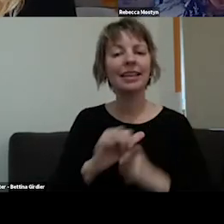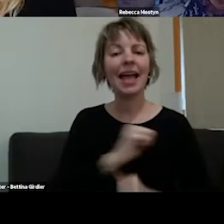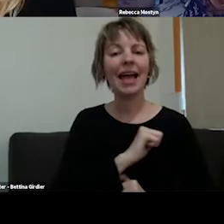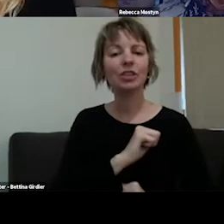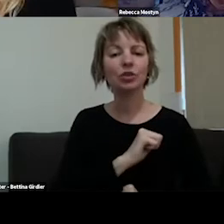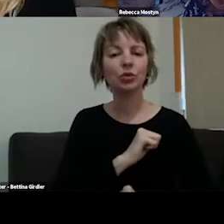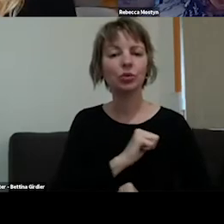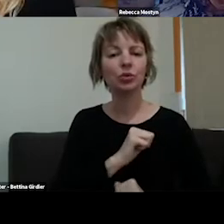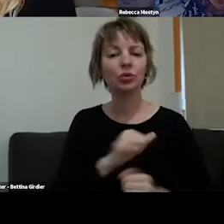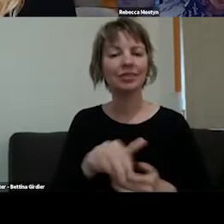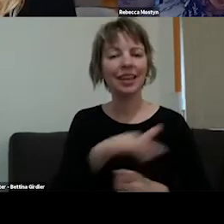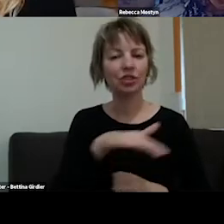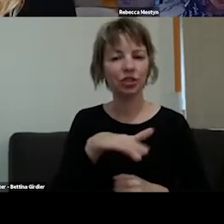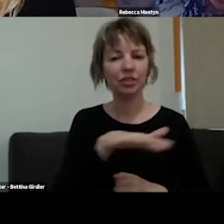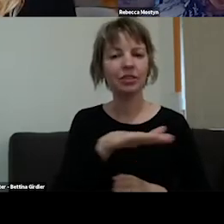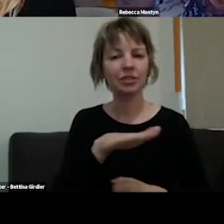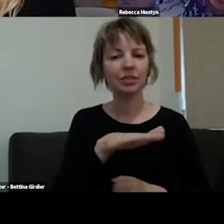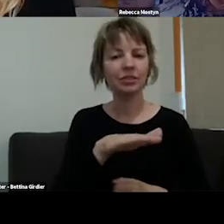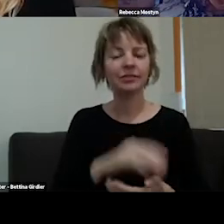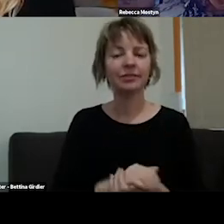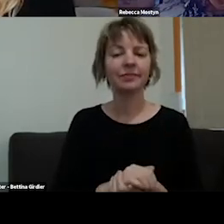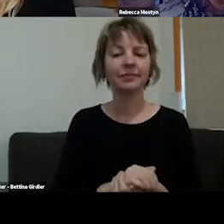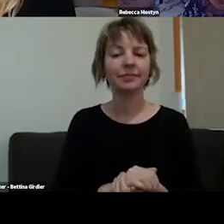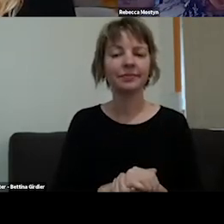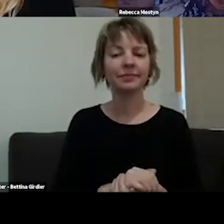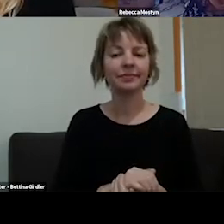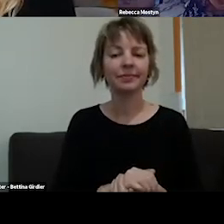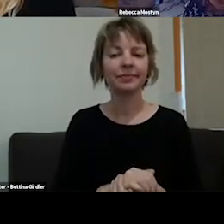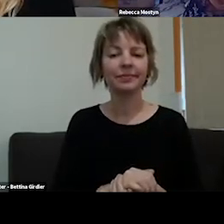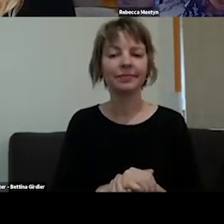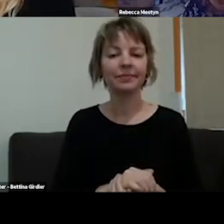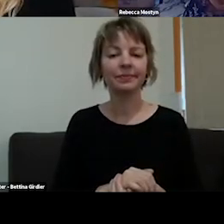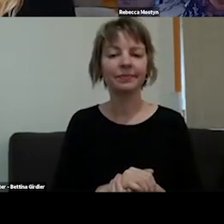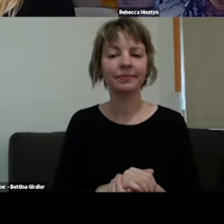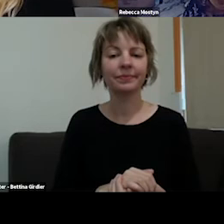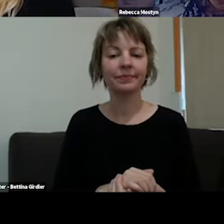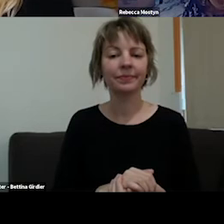and there's no - it's not - yeah, so they're based on attitudinal statements.